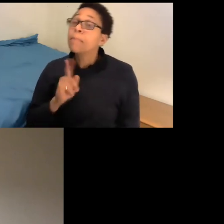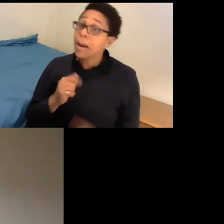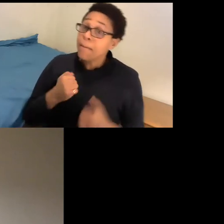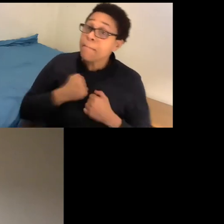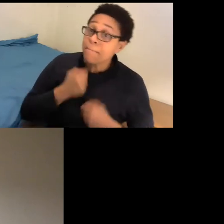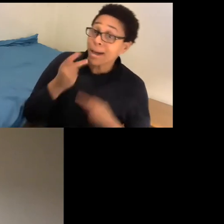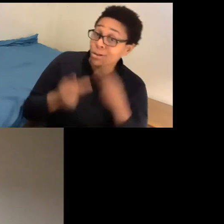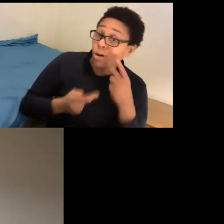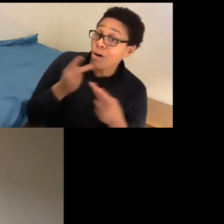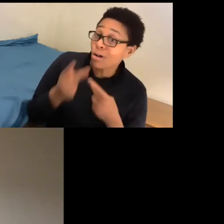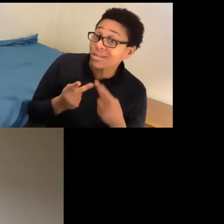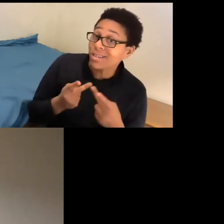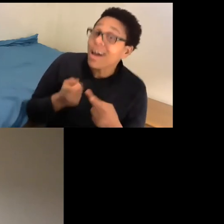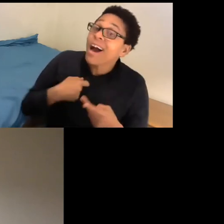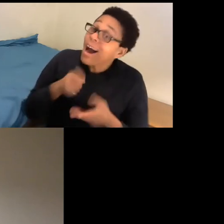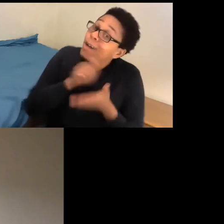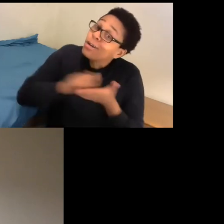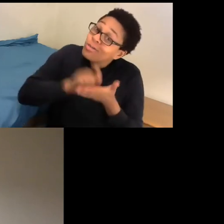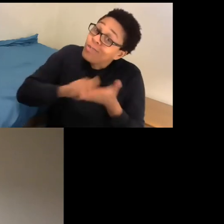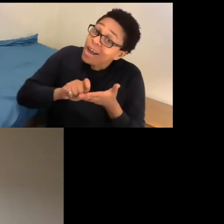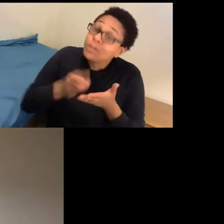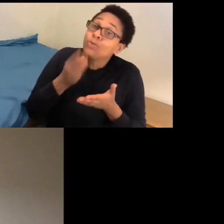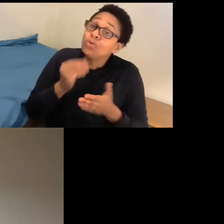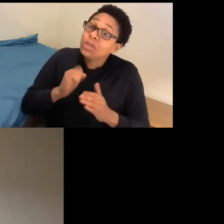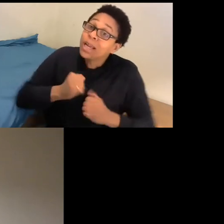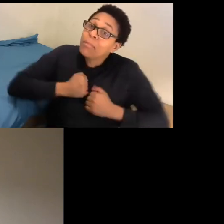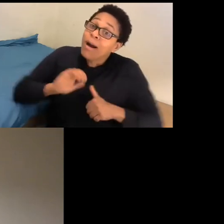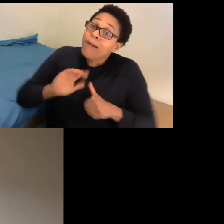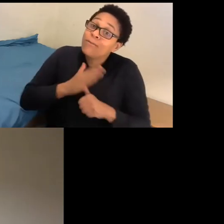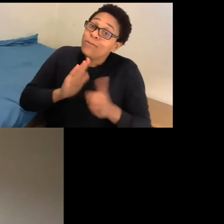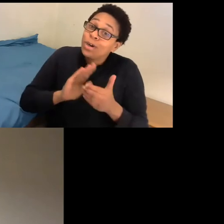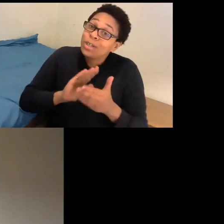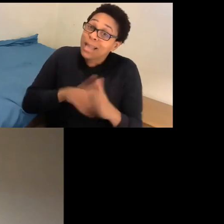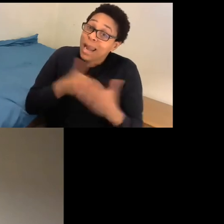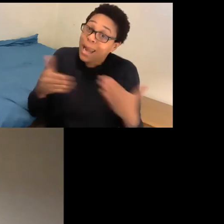in Malay. So my album was basically a very, very queer,